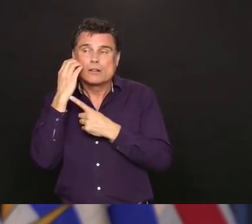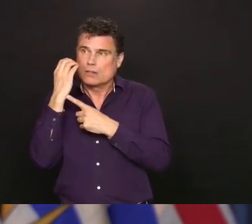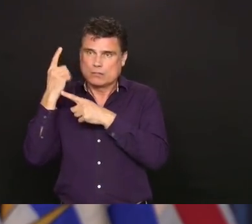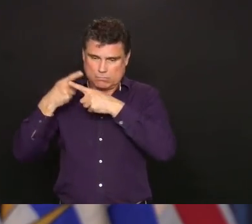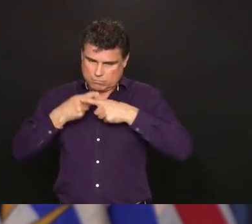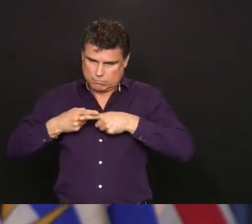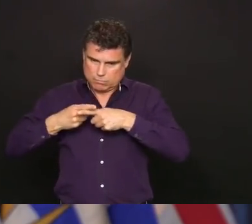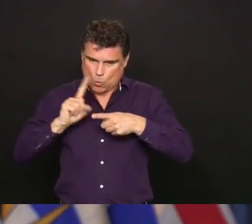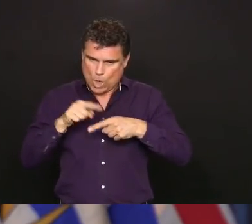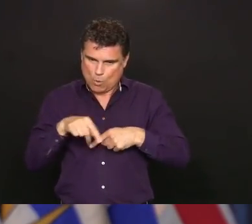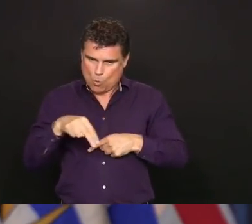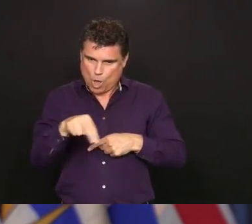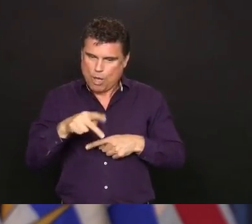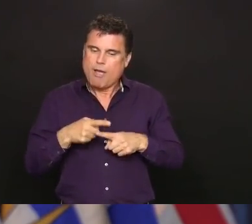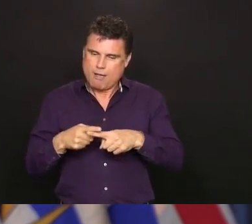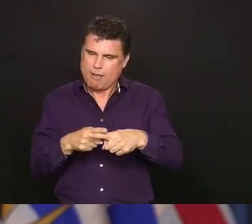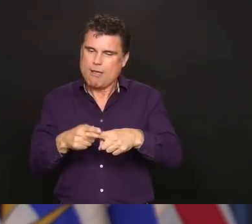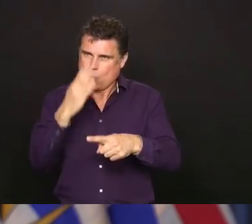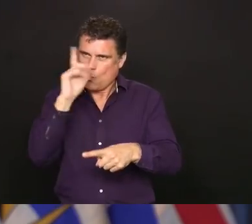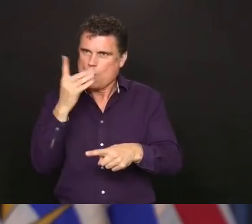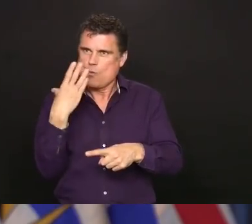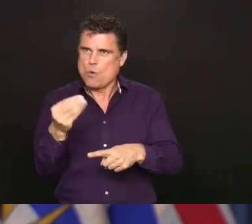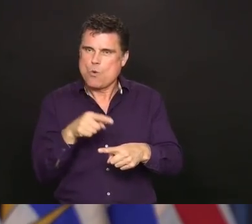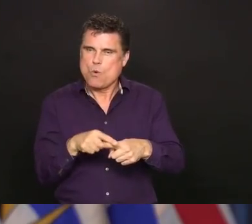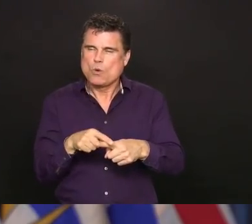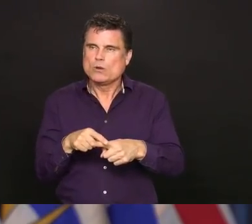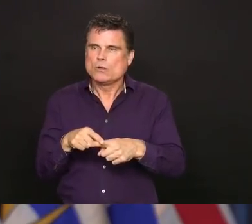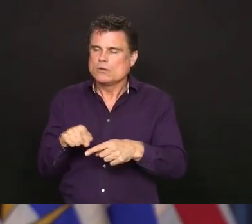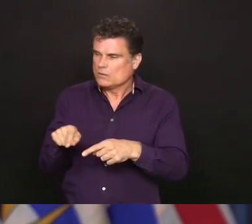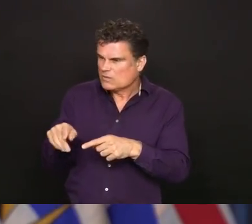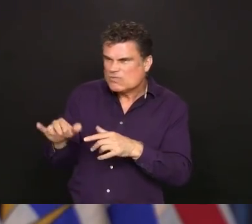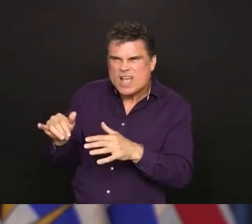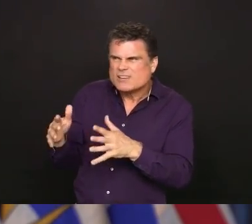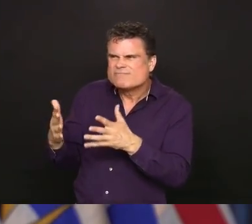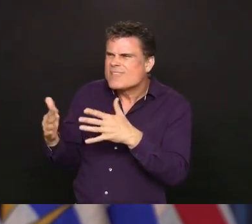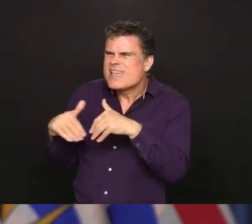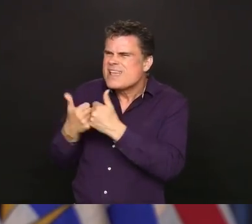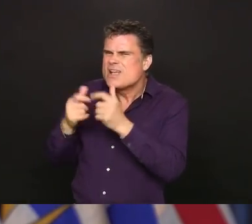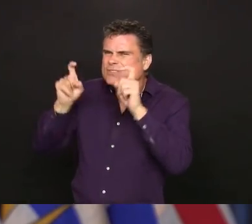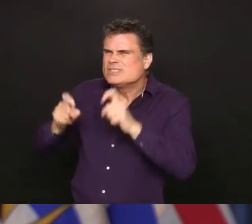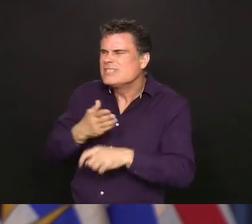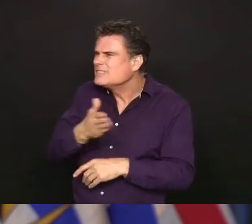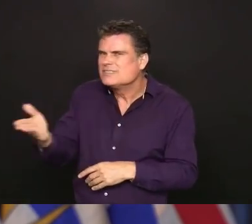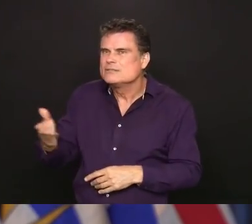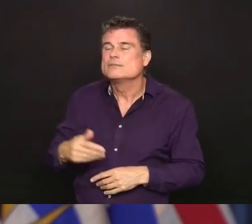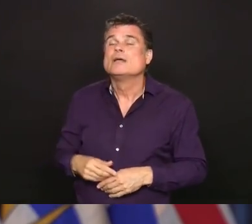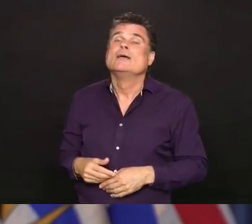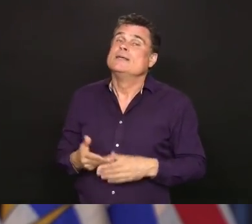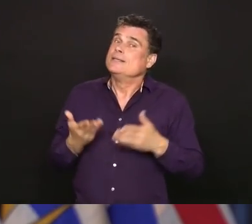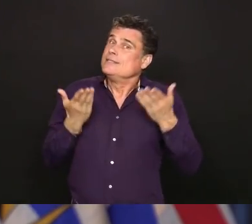This is what we have been doing from the very beginning. That's the work of public health.